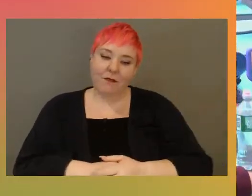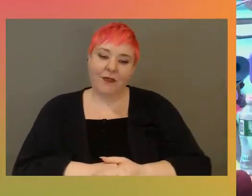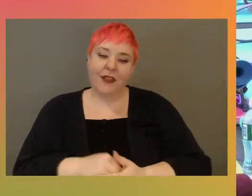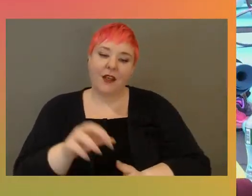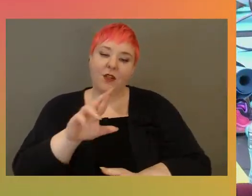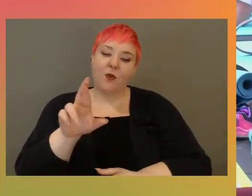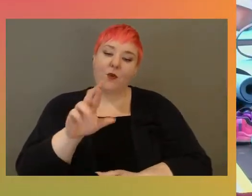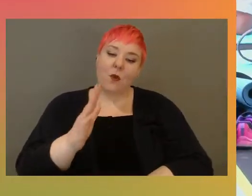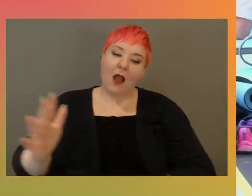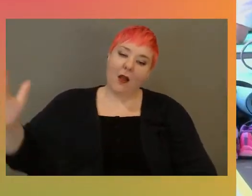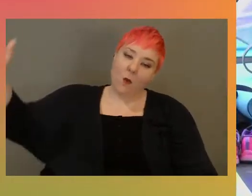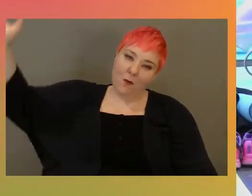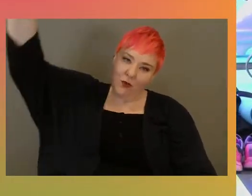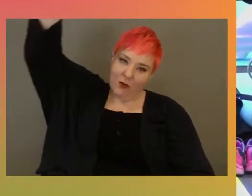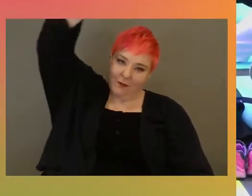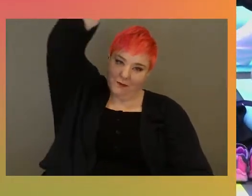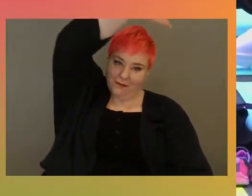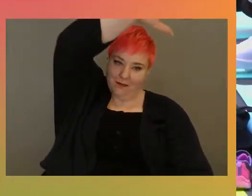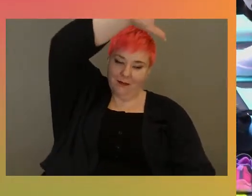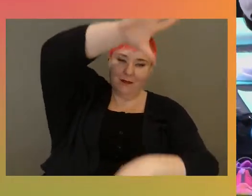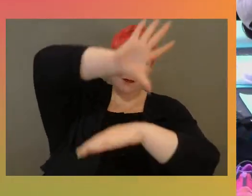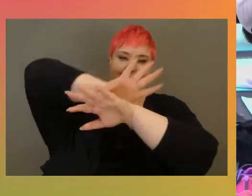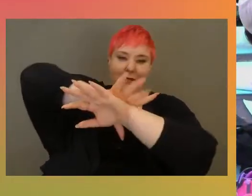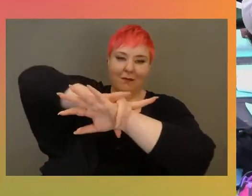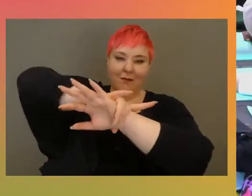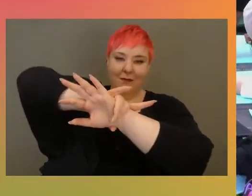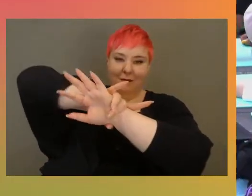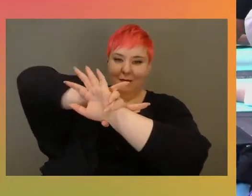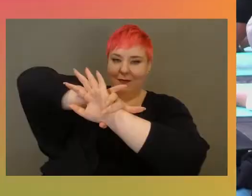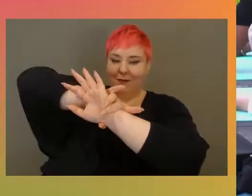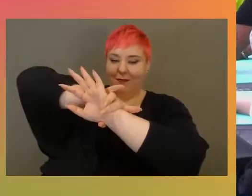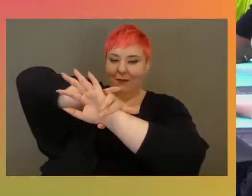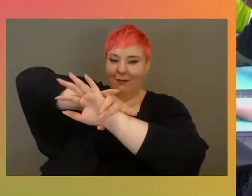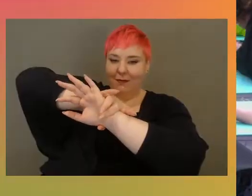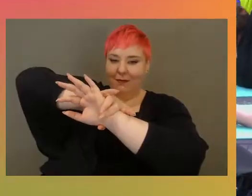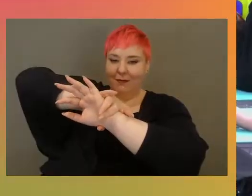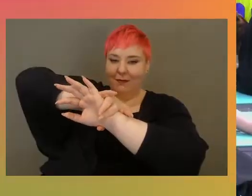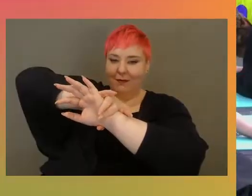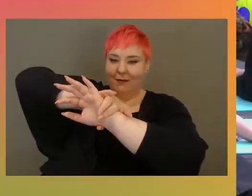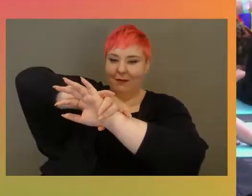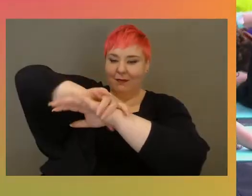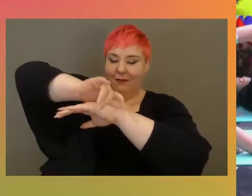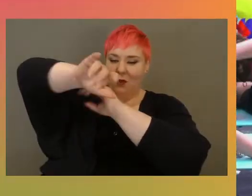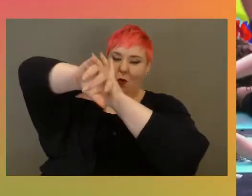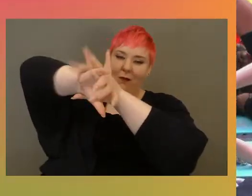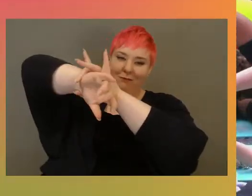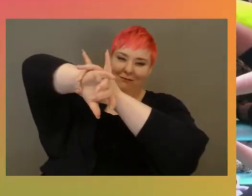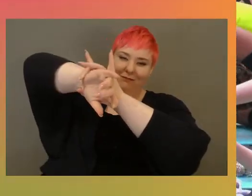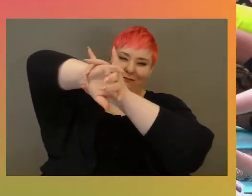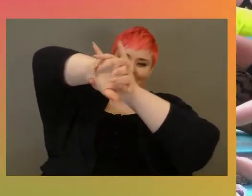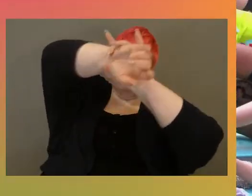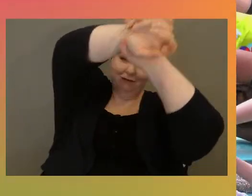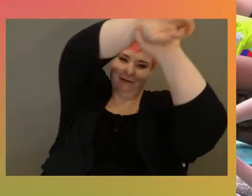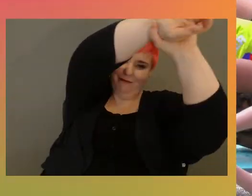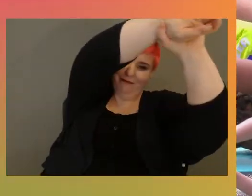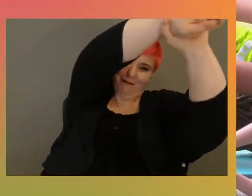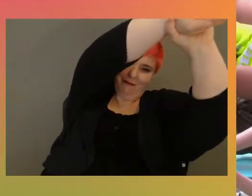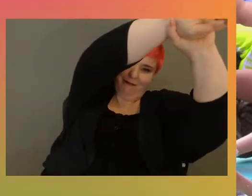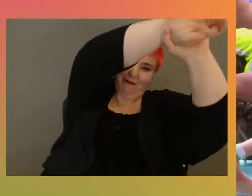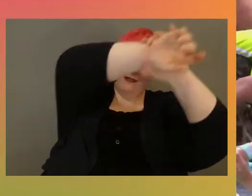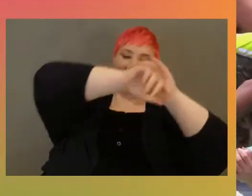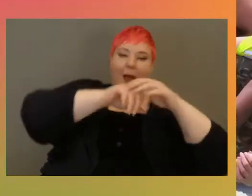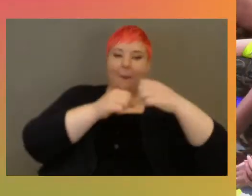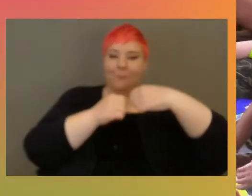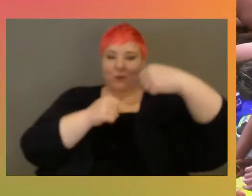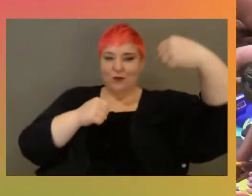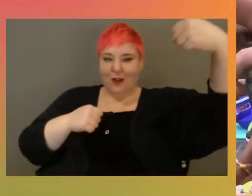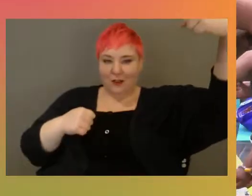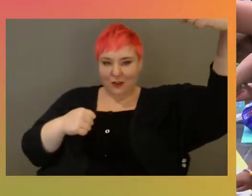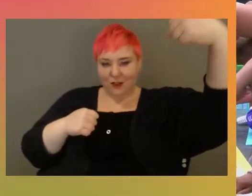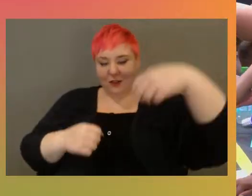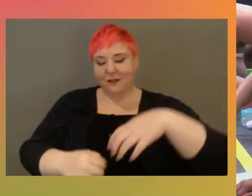ROLL OVER TO THE LEFT SIDE.